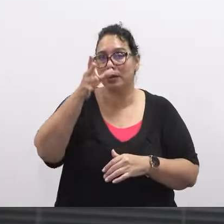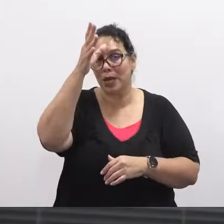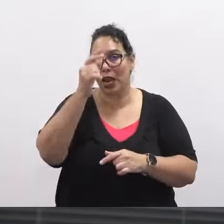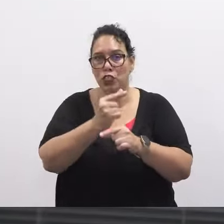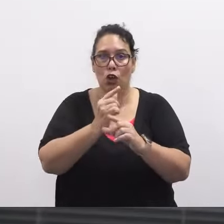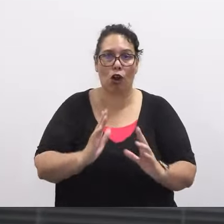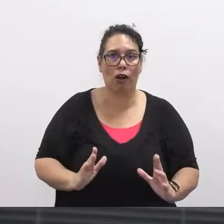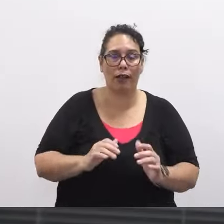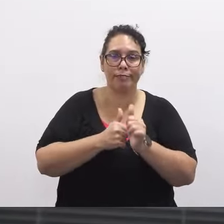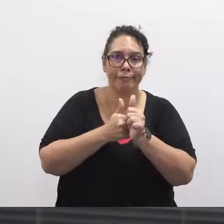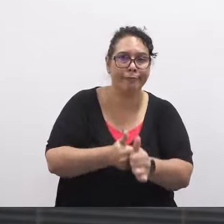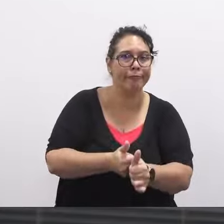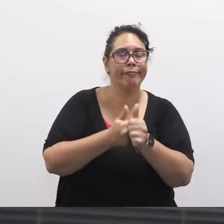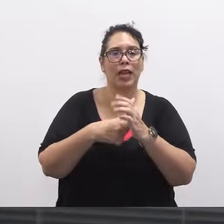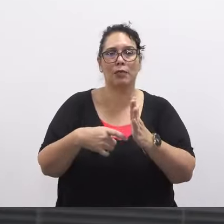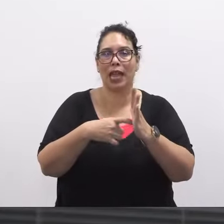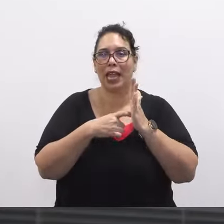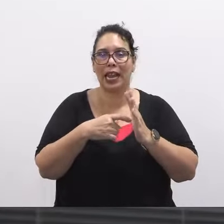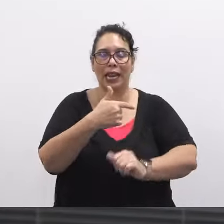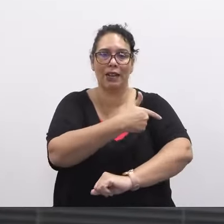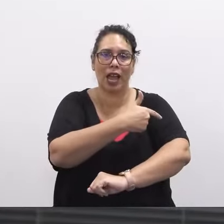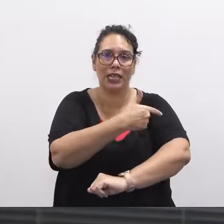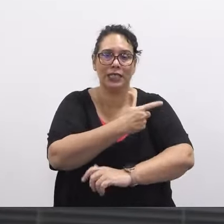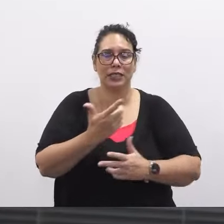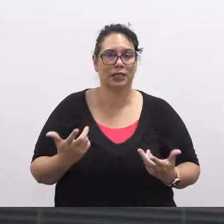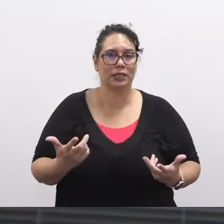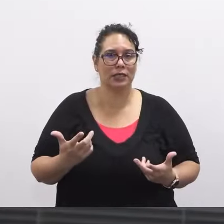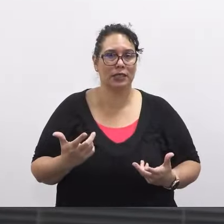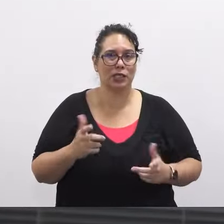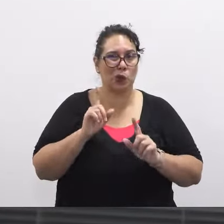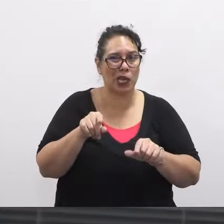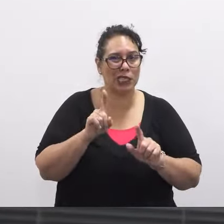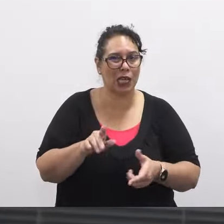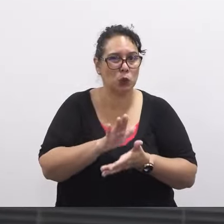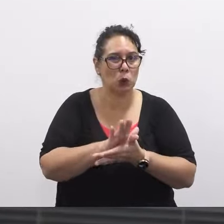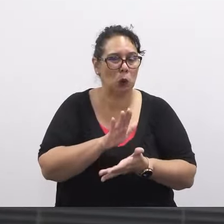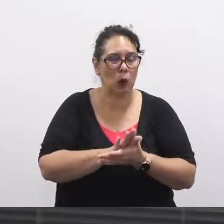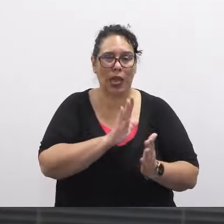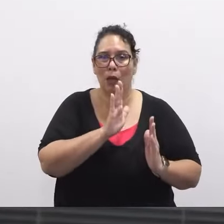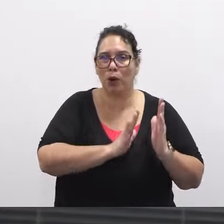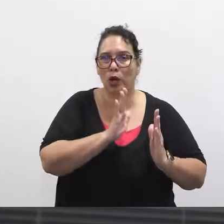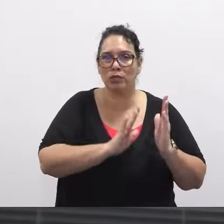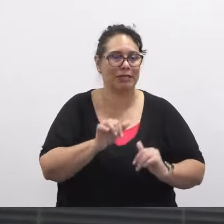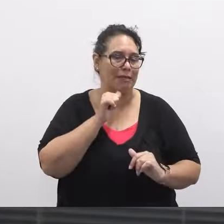with the mandate of our children to get vaccinated in order to attend in-person school is unacceptable.